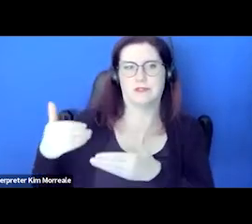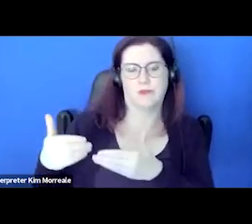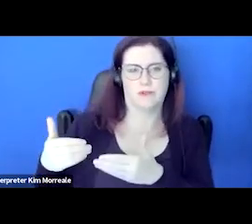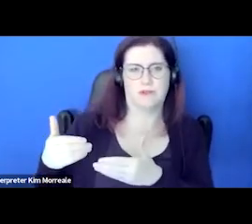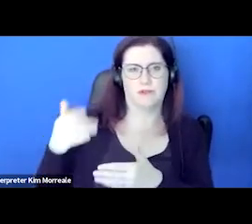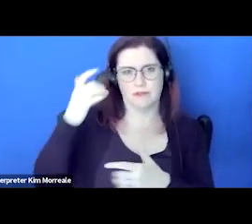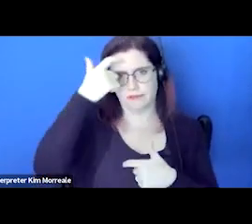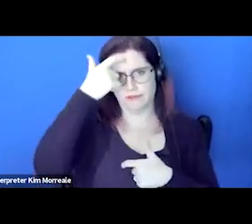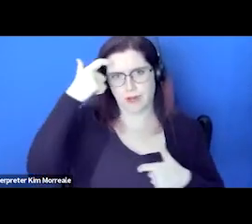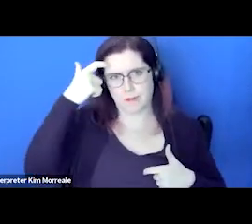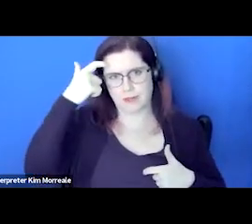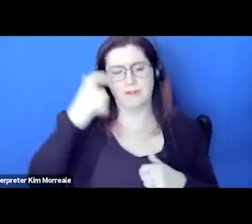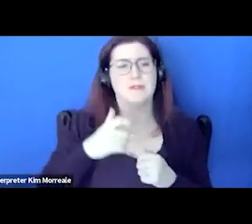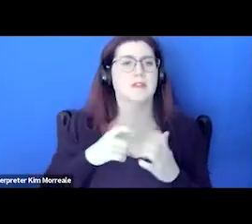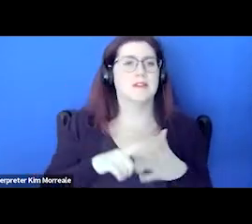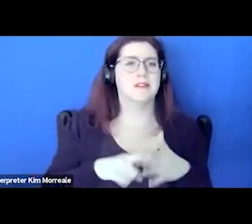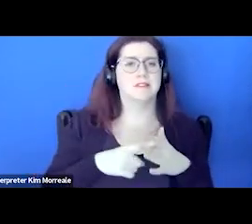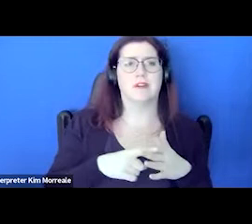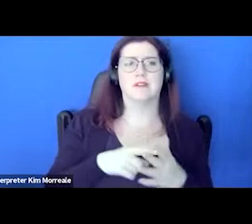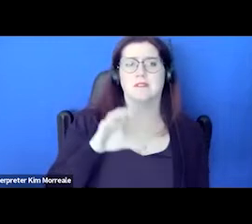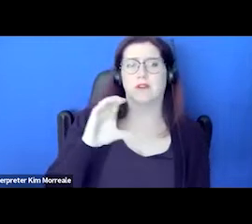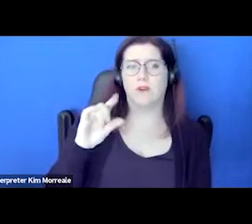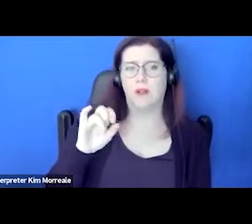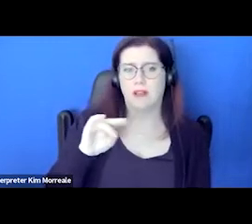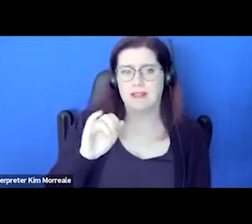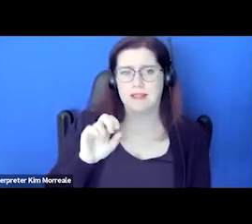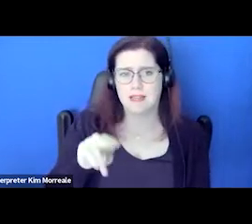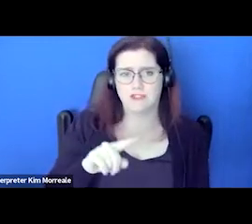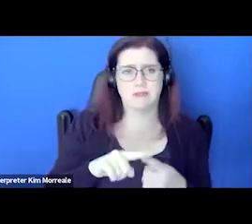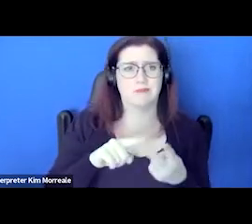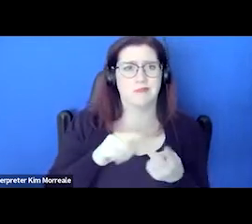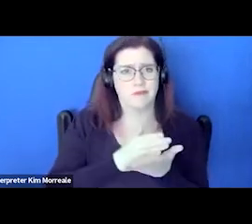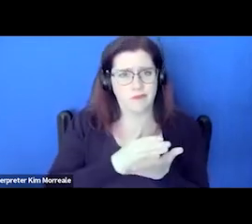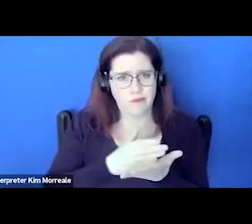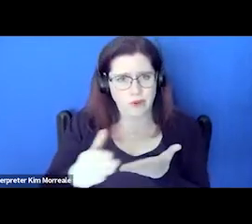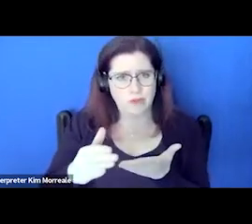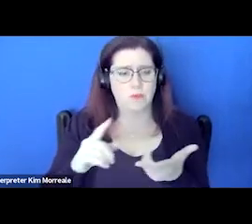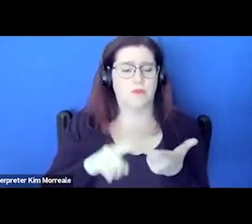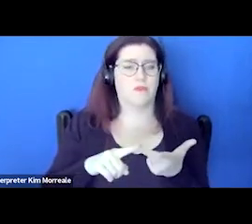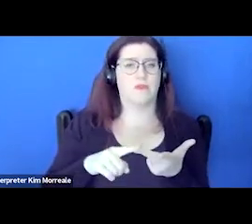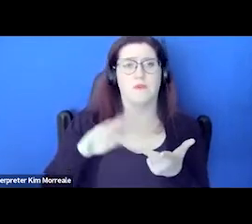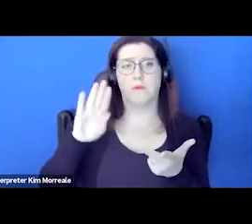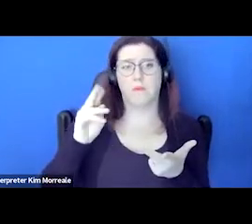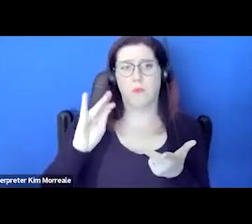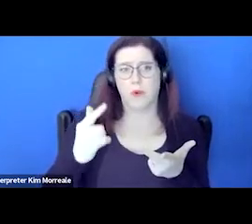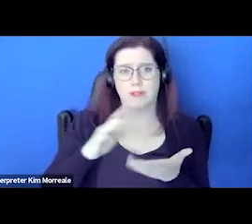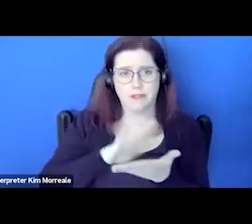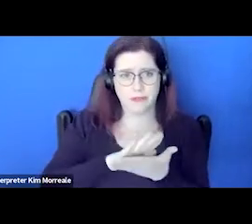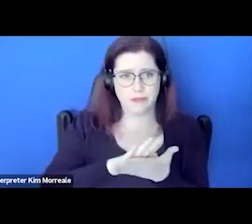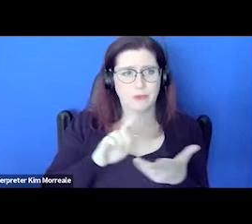And it starts from colonization, forced removal, boarding school, assimilation policies,